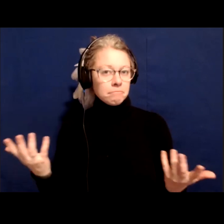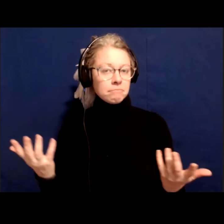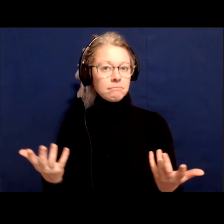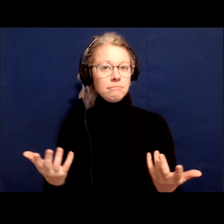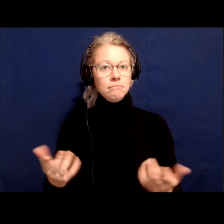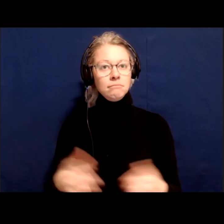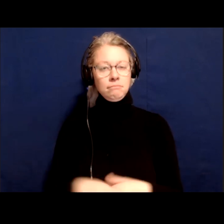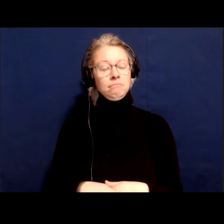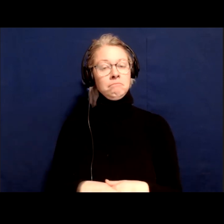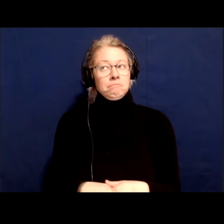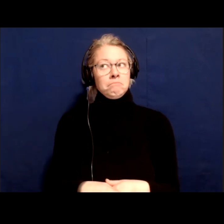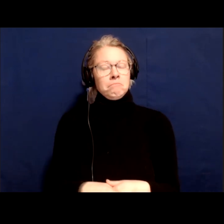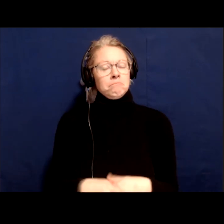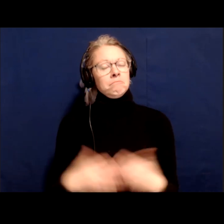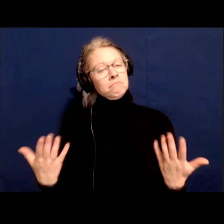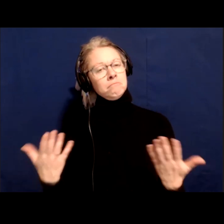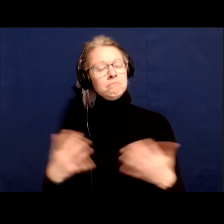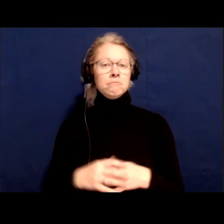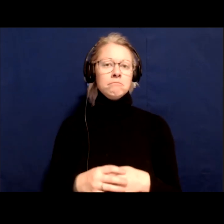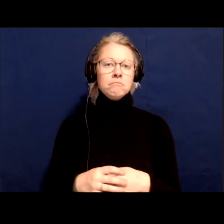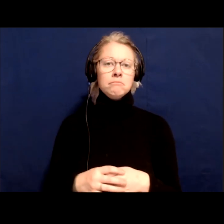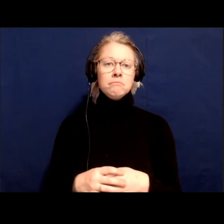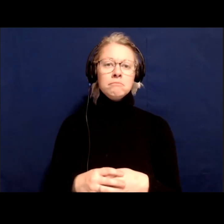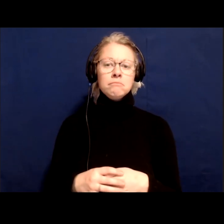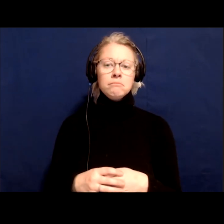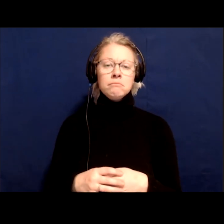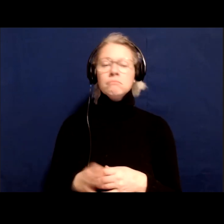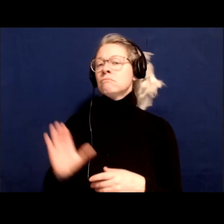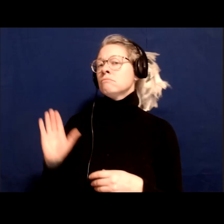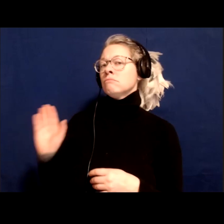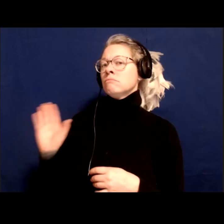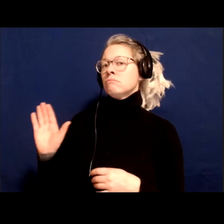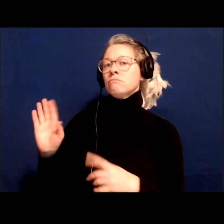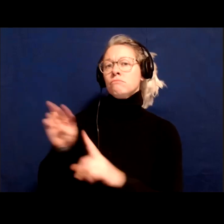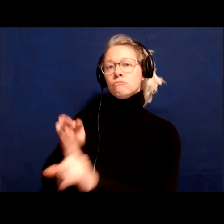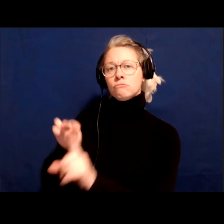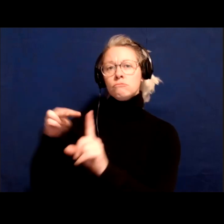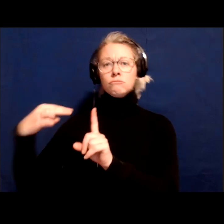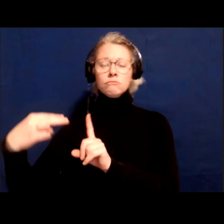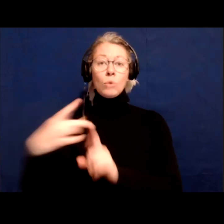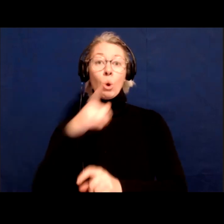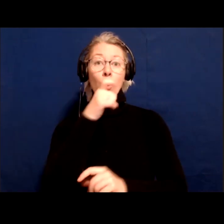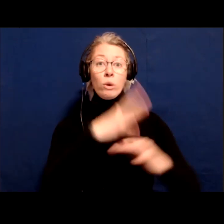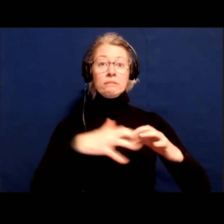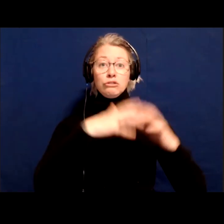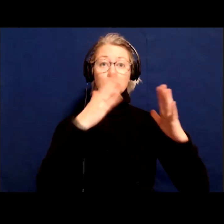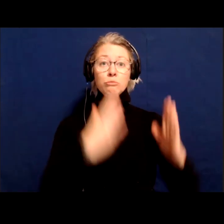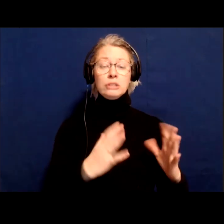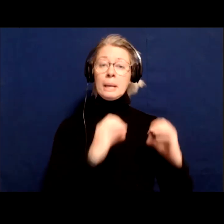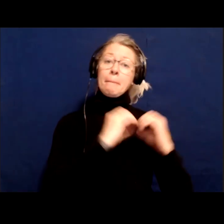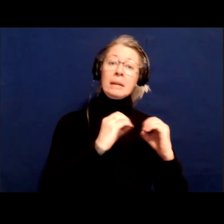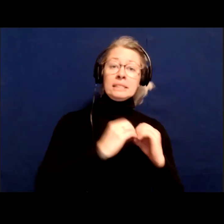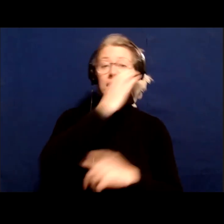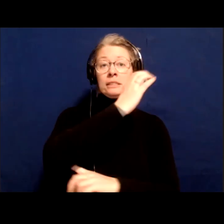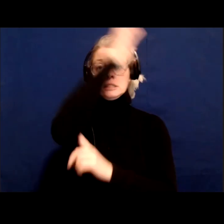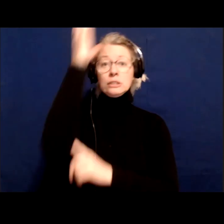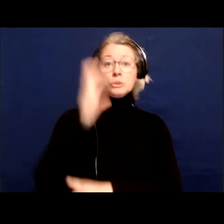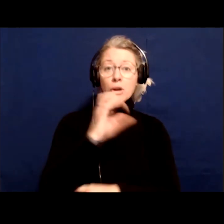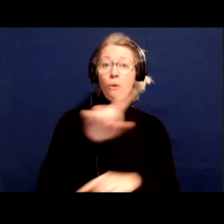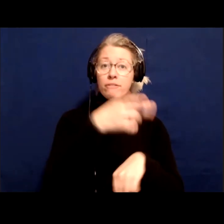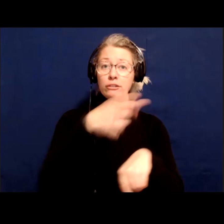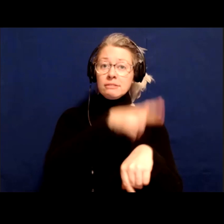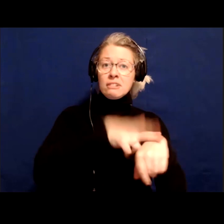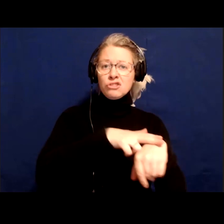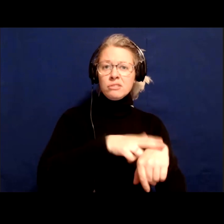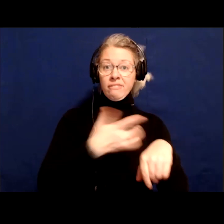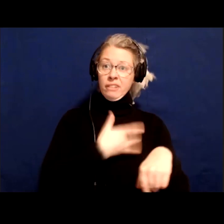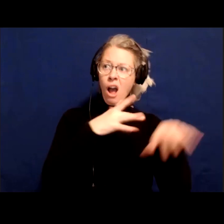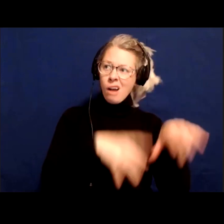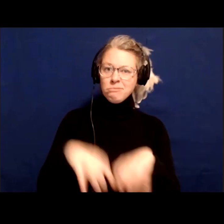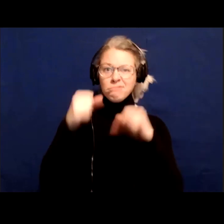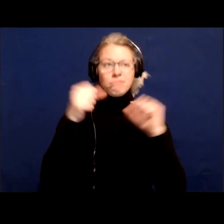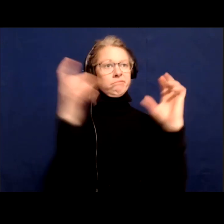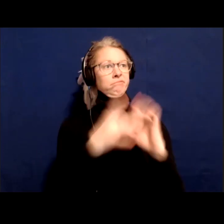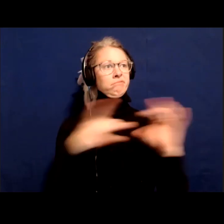something that someone of First Nations, Métis or Inuit descent may undertake. And I've been